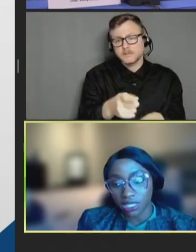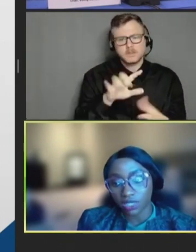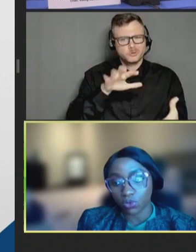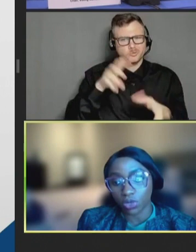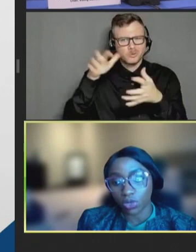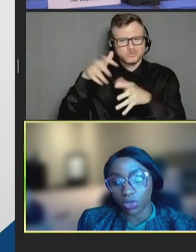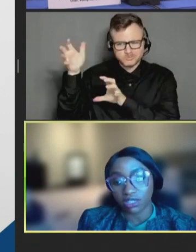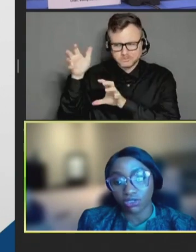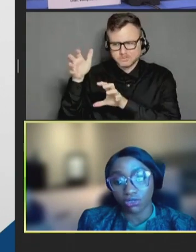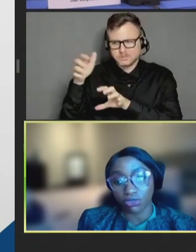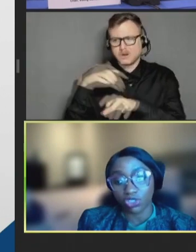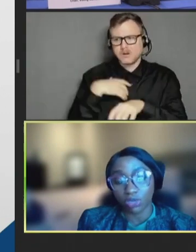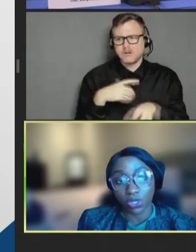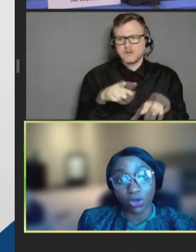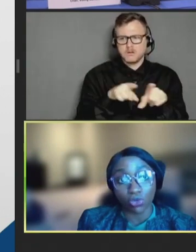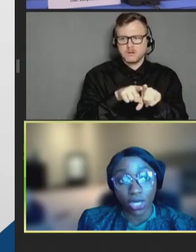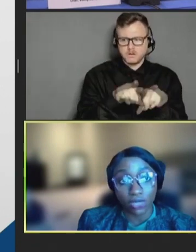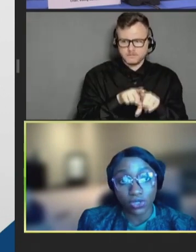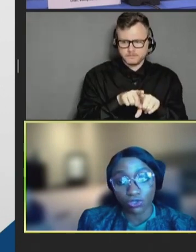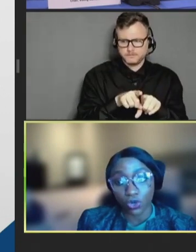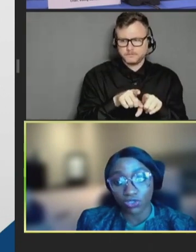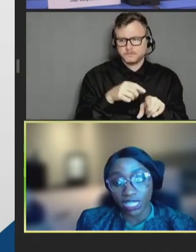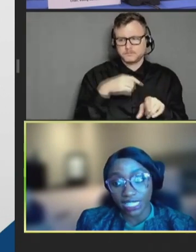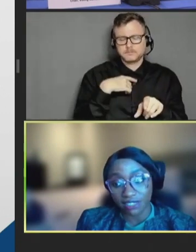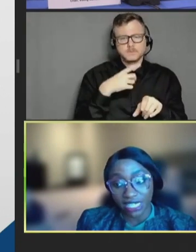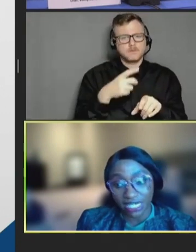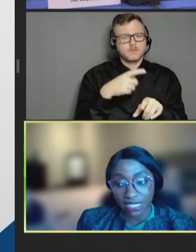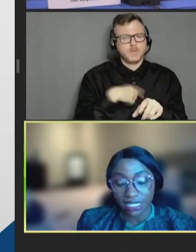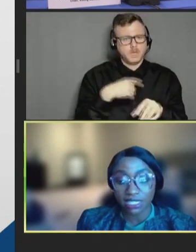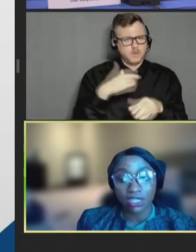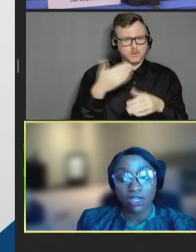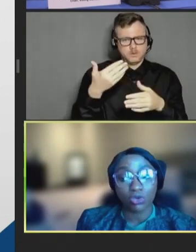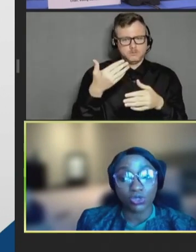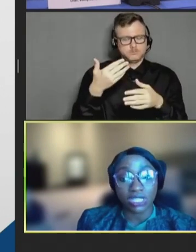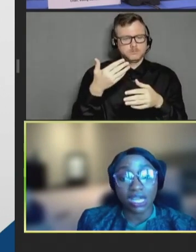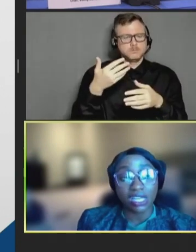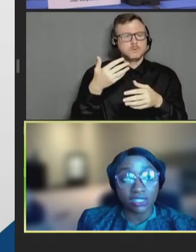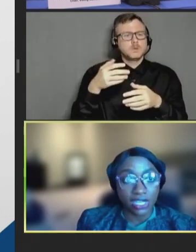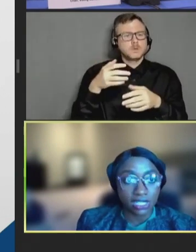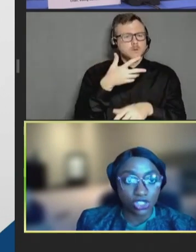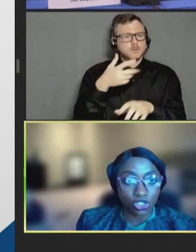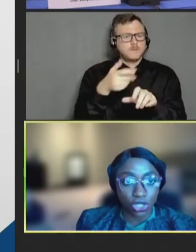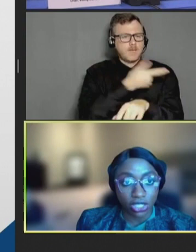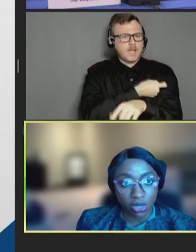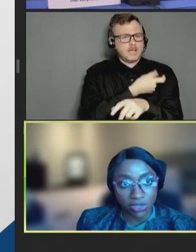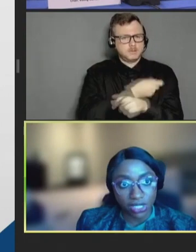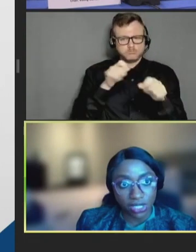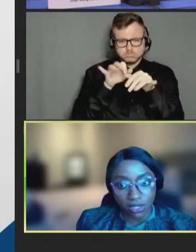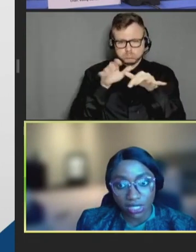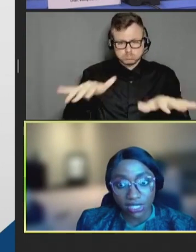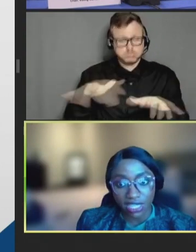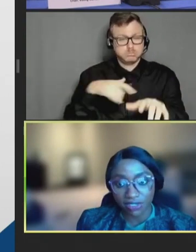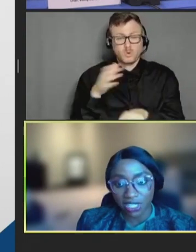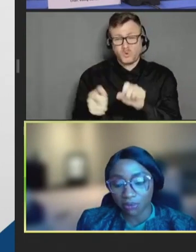as well as the subsequent rule out of the COVID-19 vaccines, which was the largest vaccination rule out that we've seen in this lifetime.